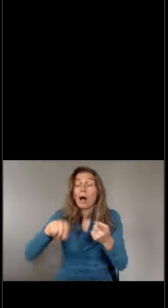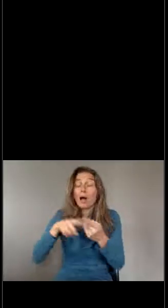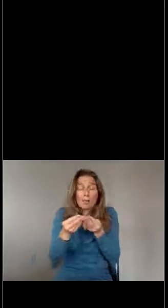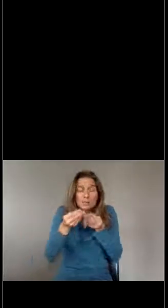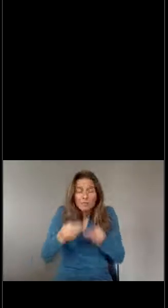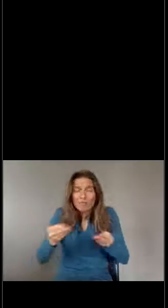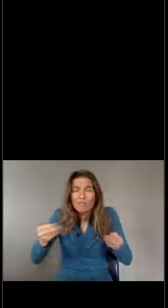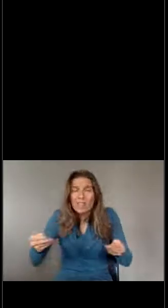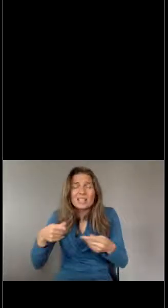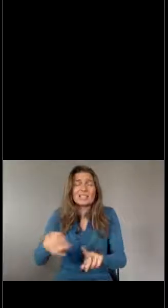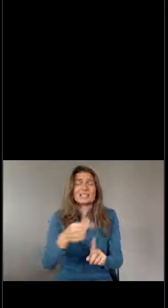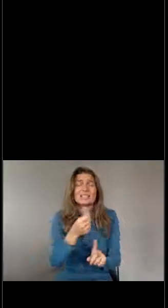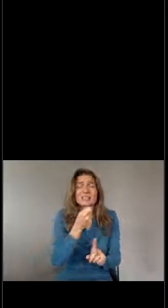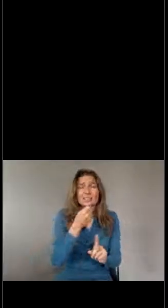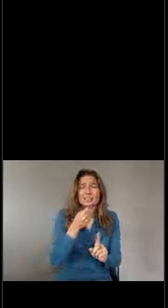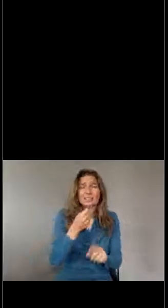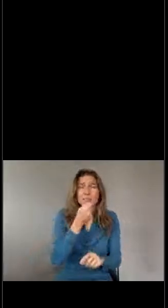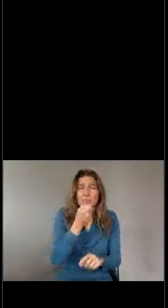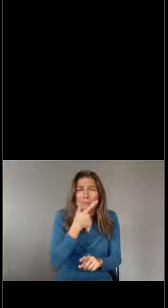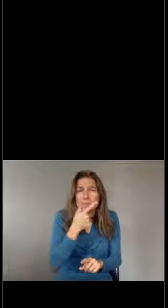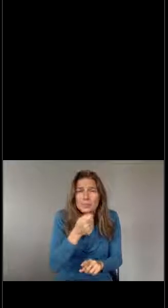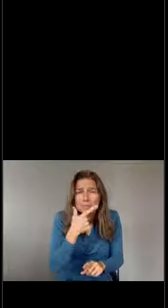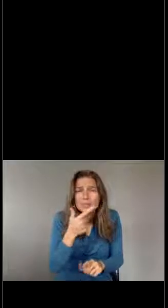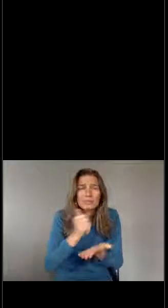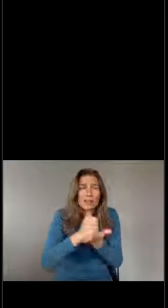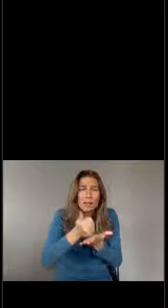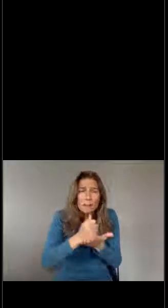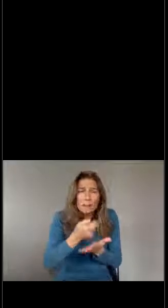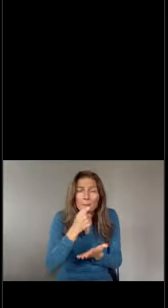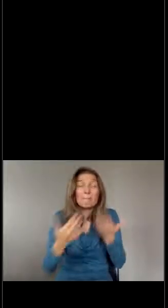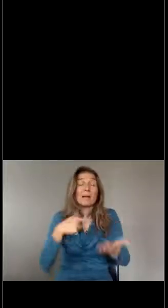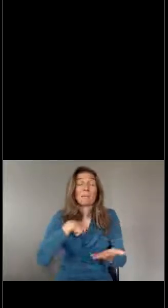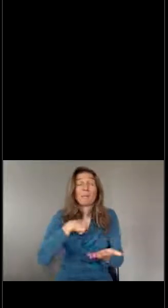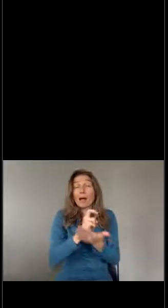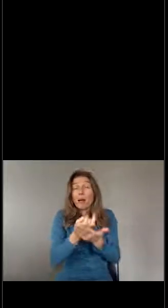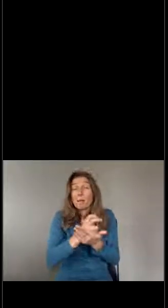medications for things like epilepsy and personal assistance